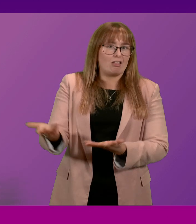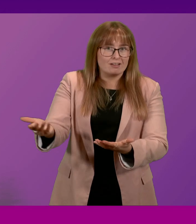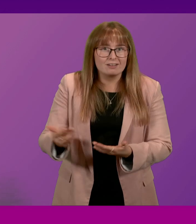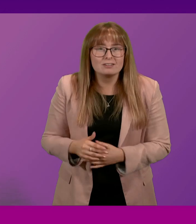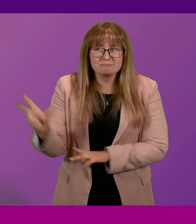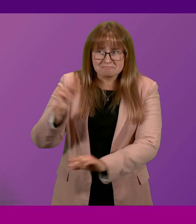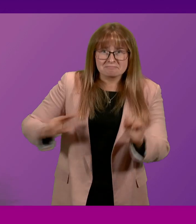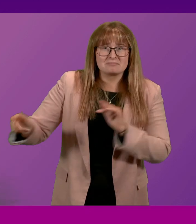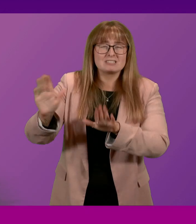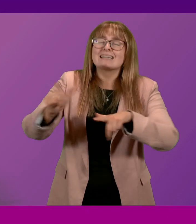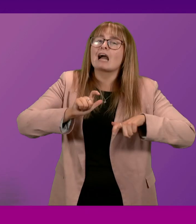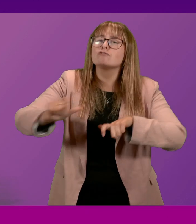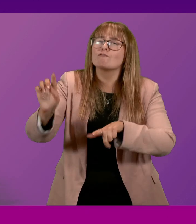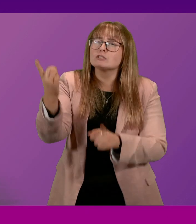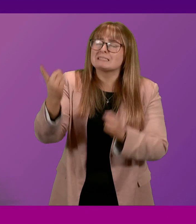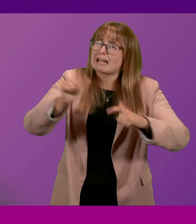Do continue, First Minister.